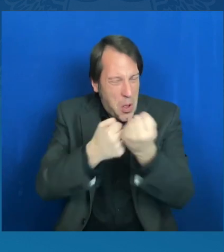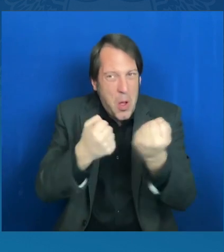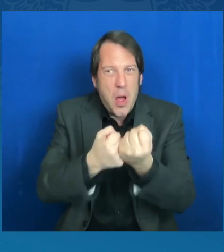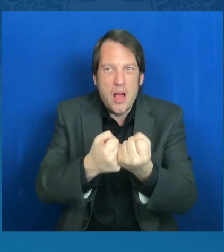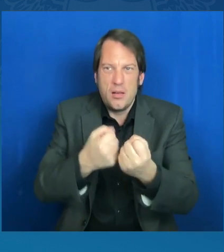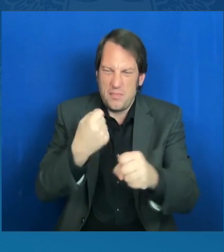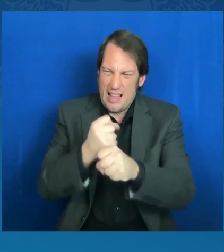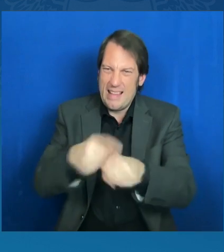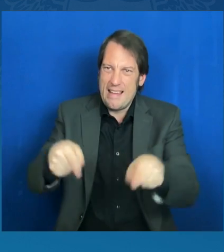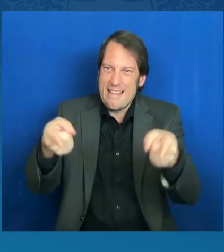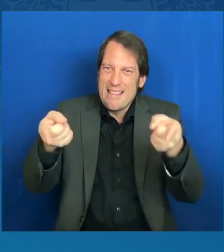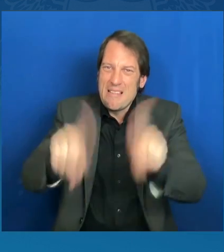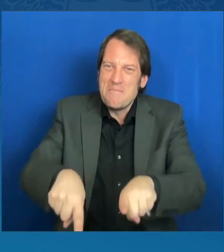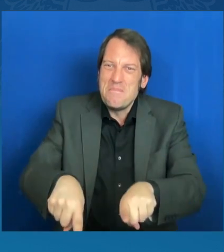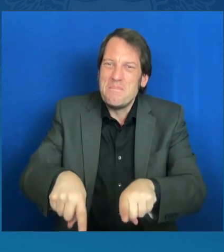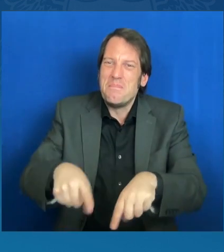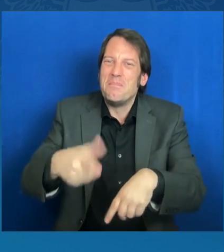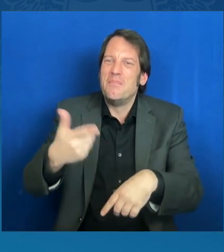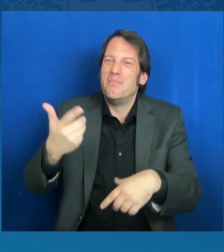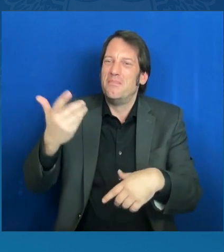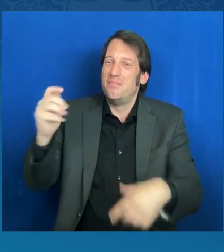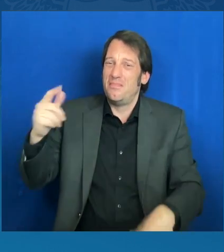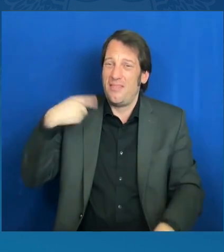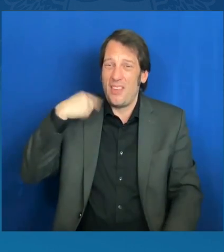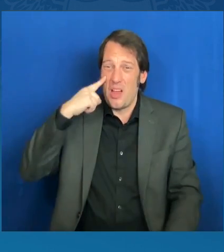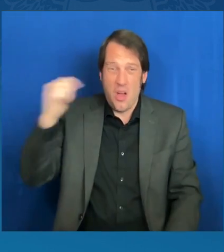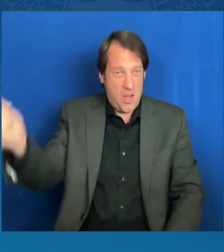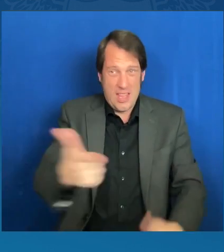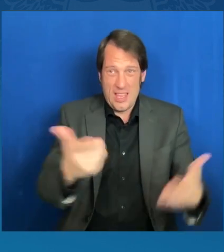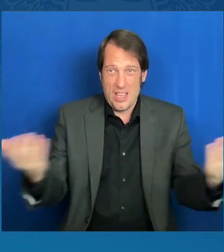and, in particular, the graduates. Where are the graduates? There we are, right here.